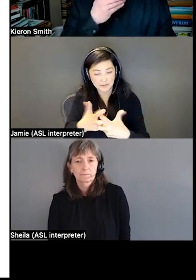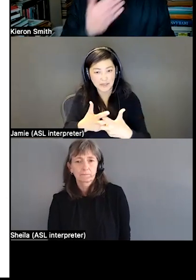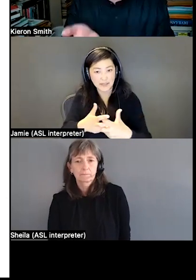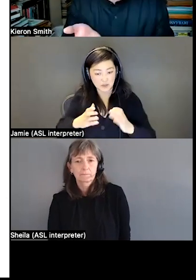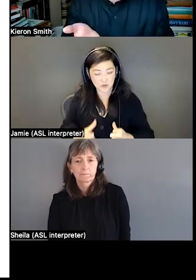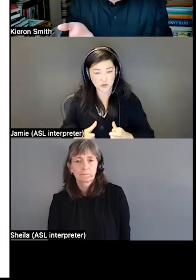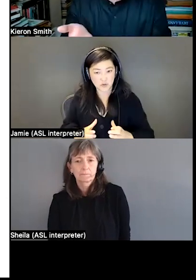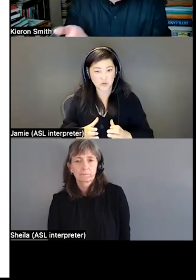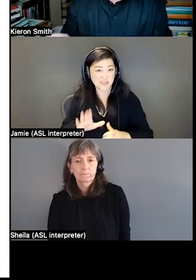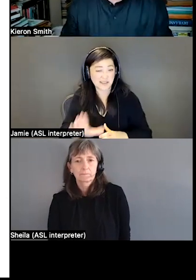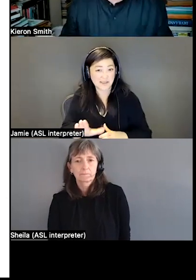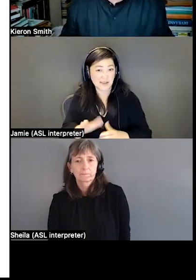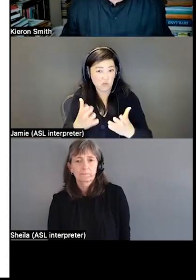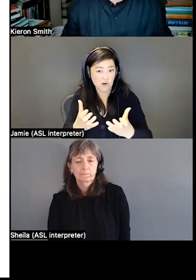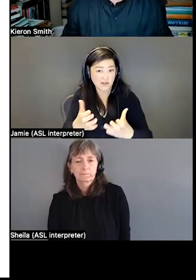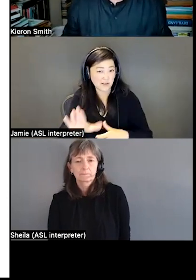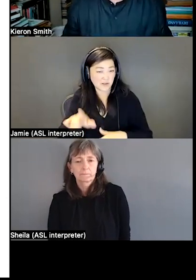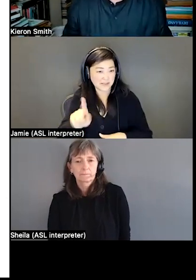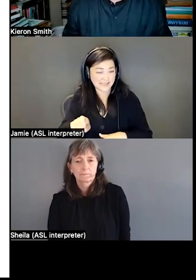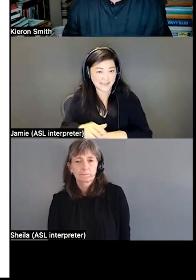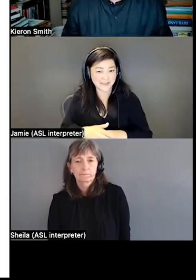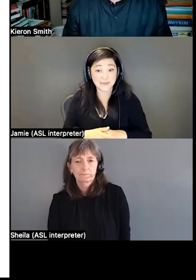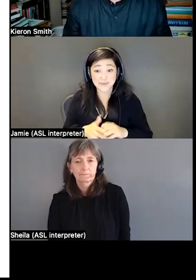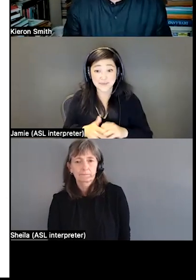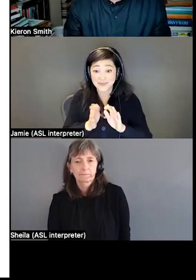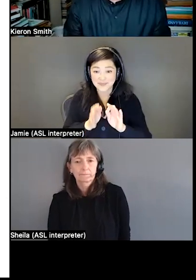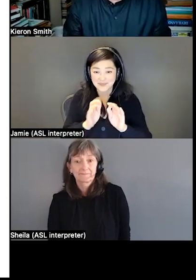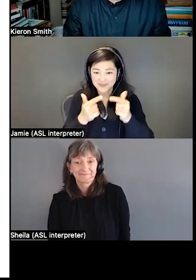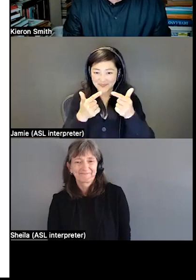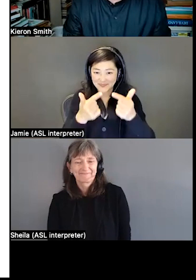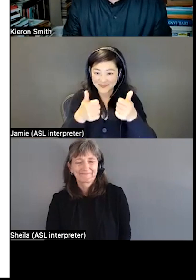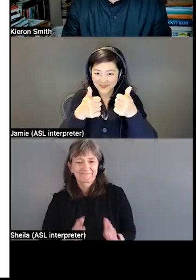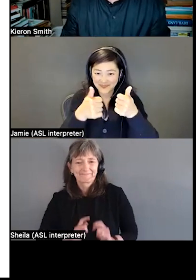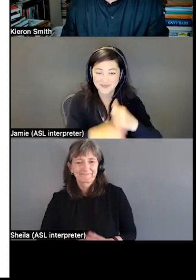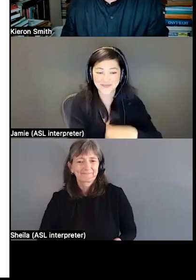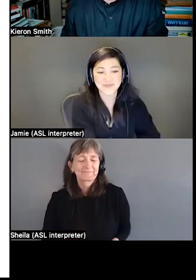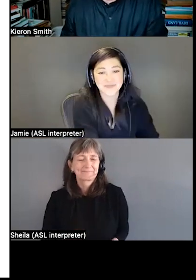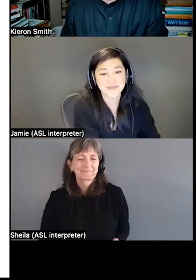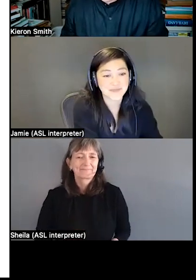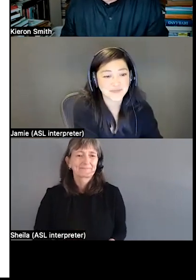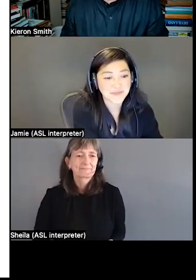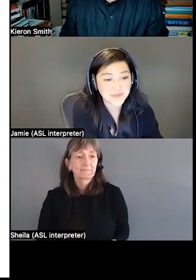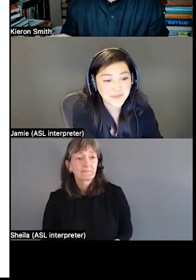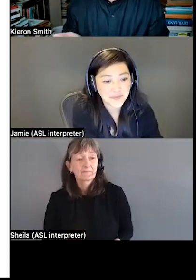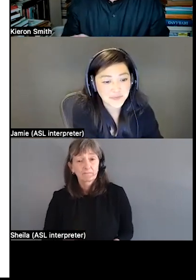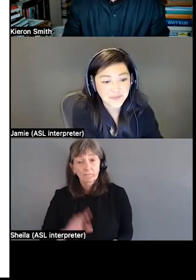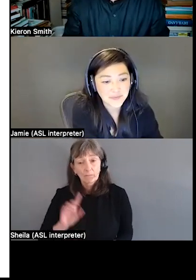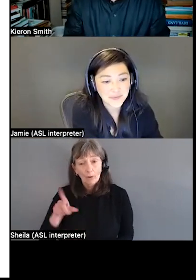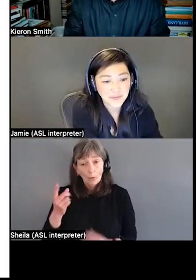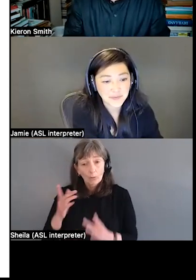And this isn't just an online piece. Book sellers in our shops, in the independent shops that I talk